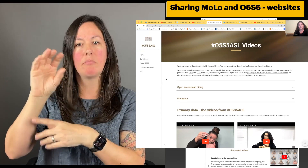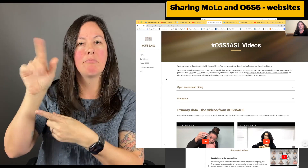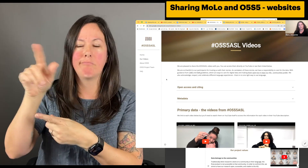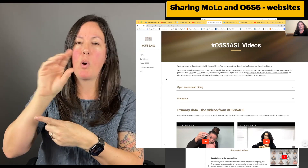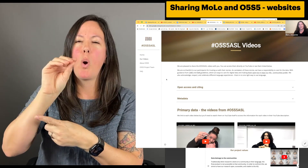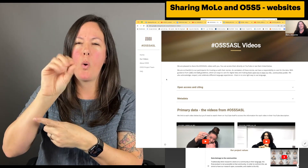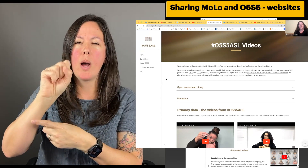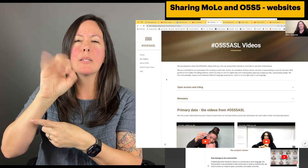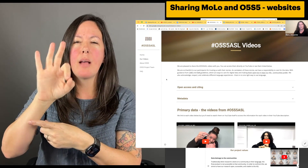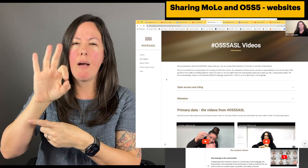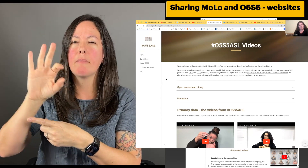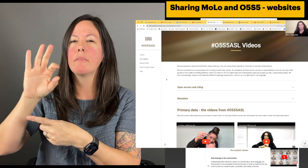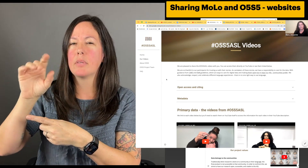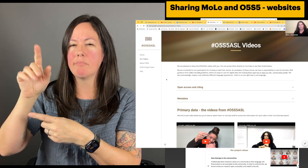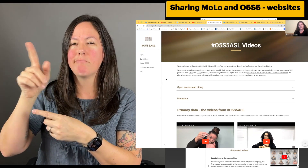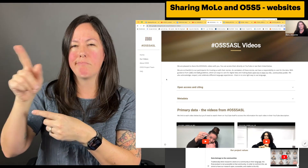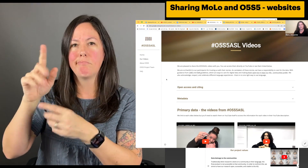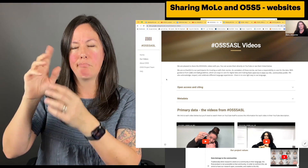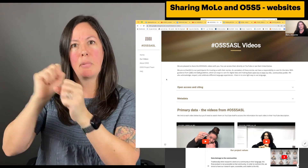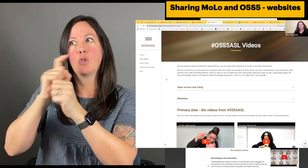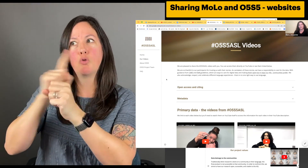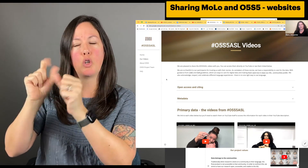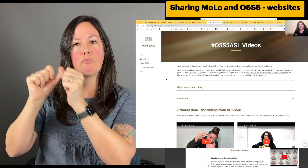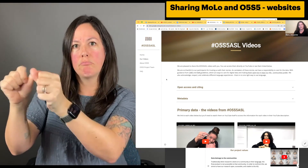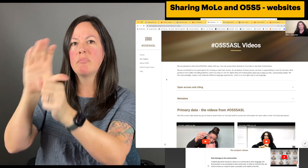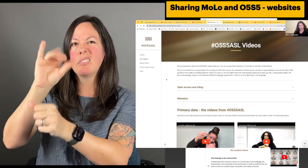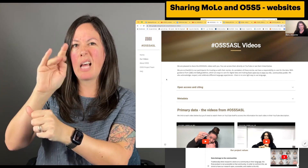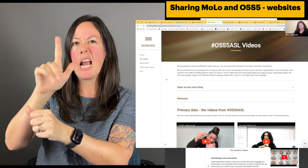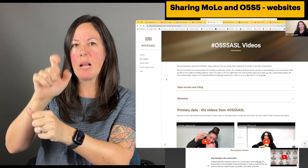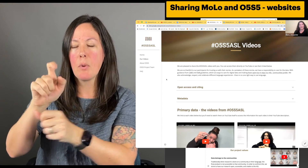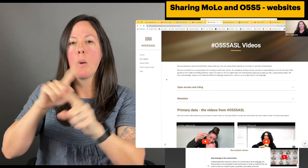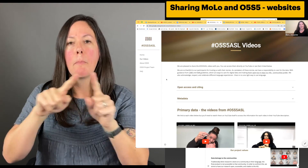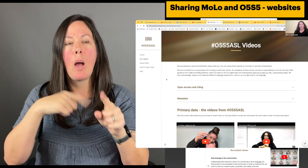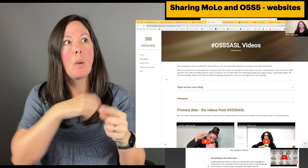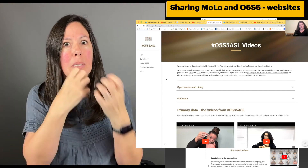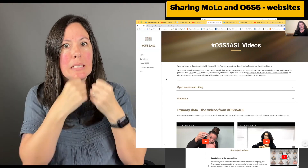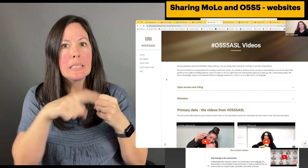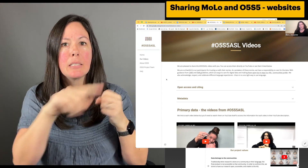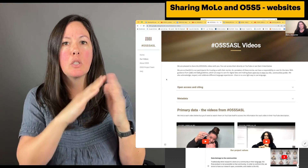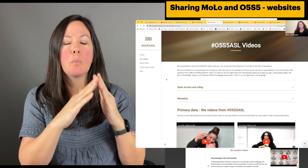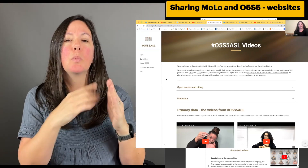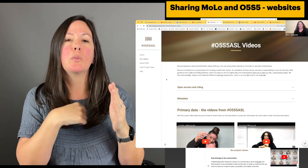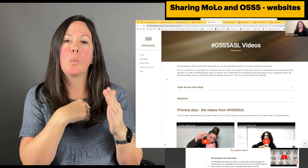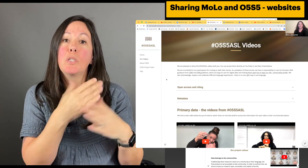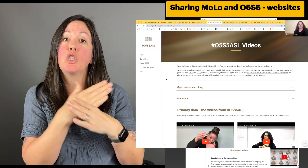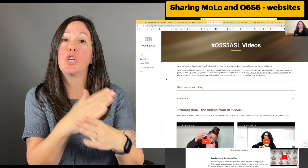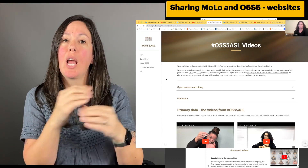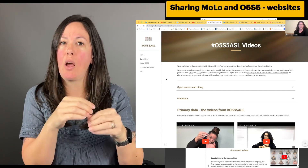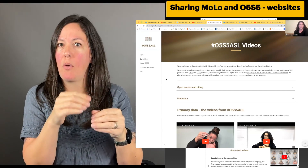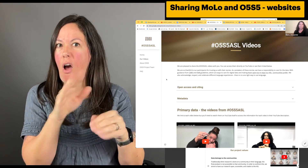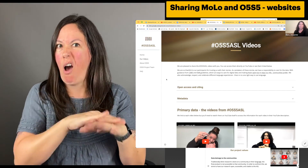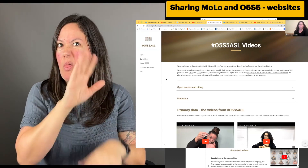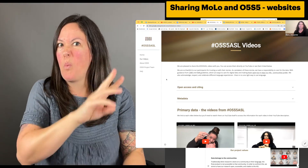descriptions and we also post our videos and annotations which we post